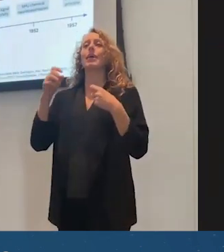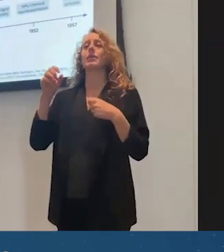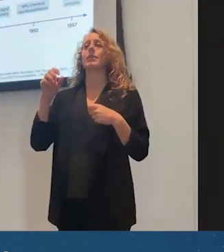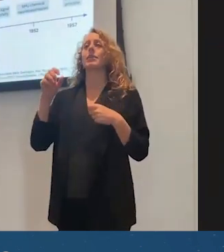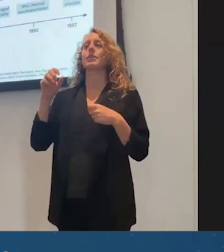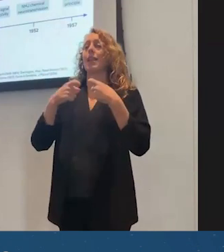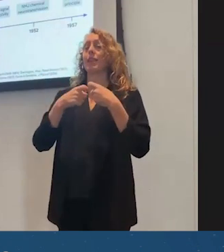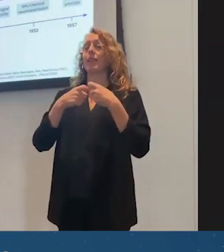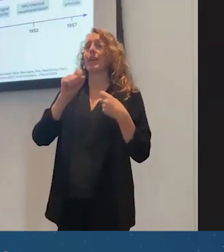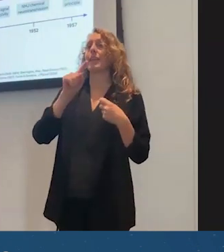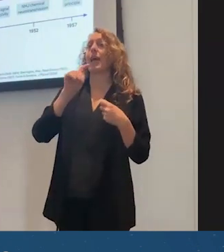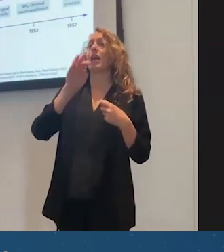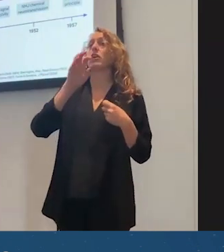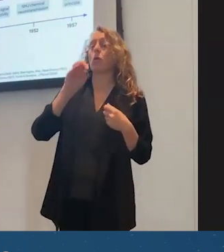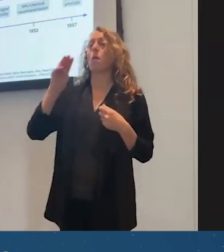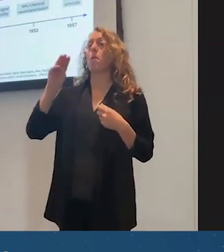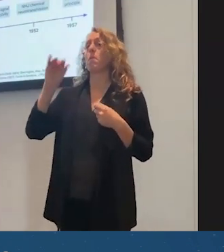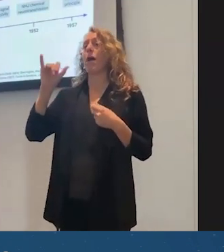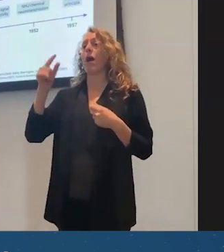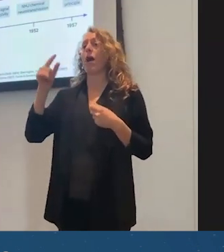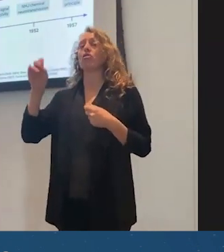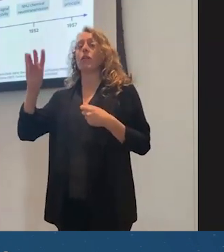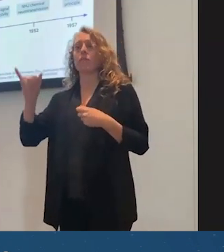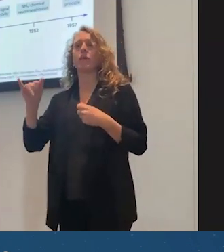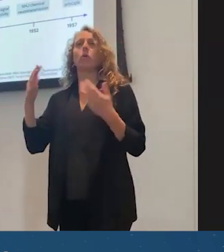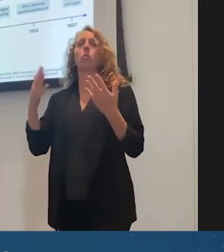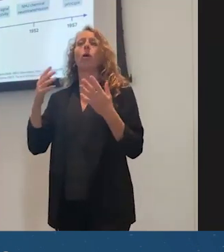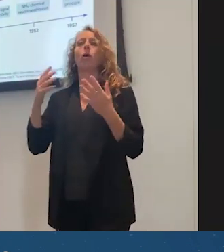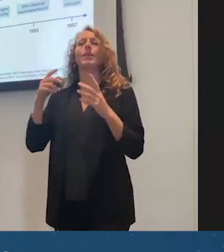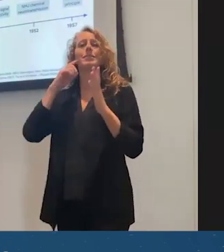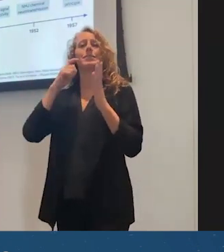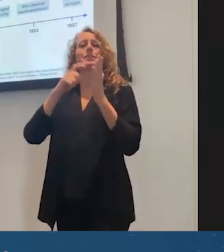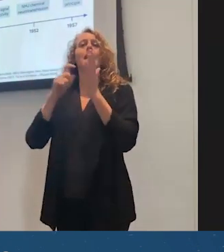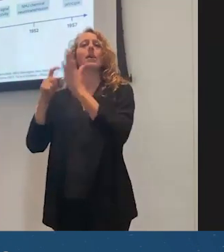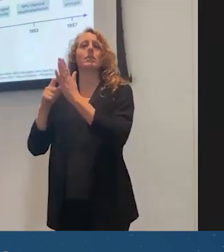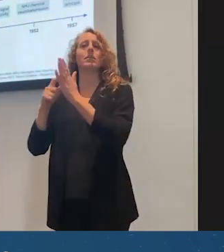electrical signals, which are produced when users initiate motion in the body.